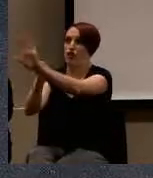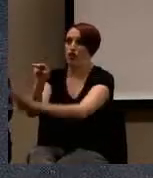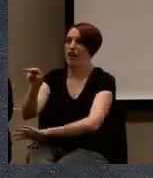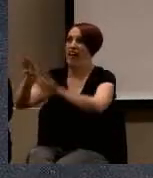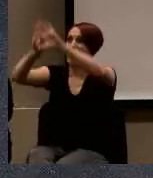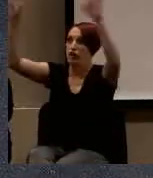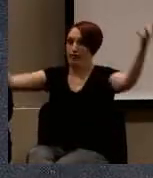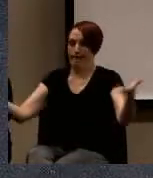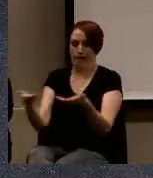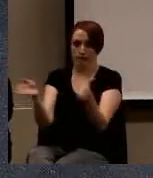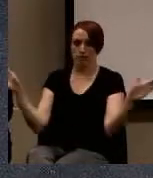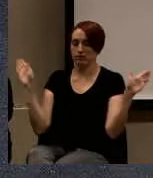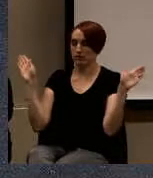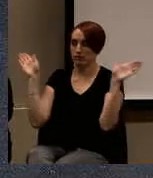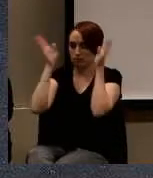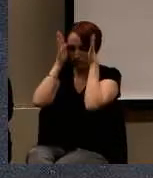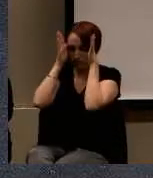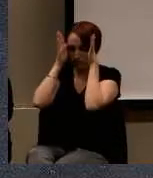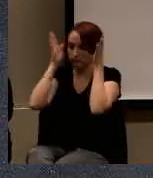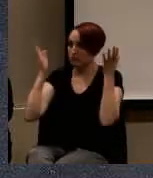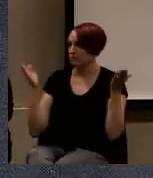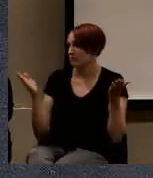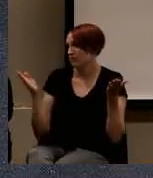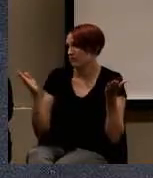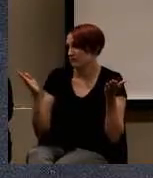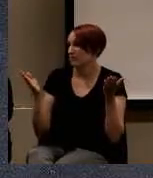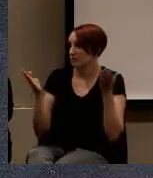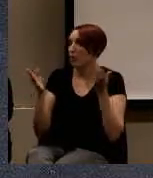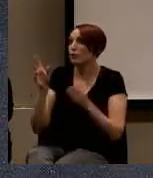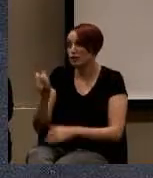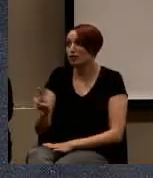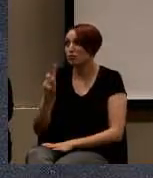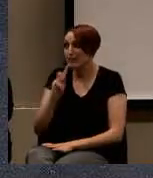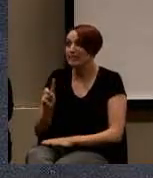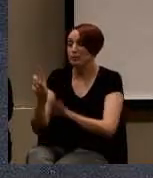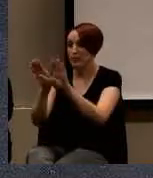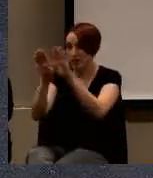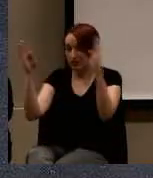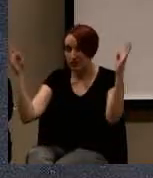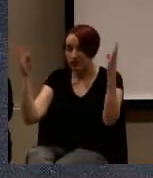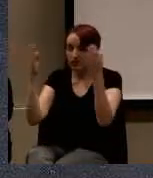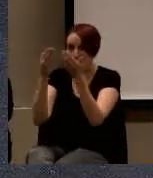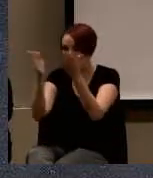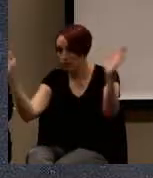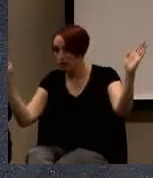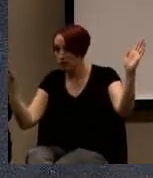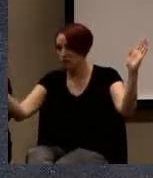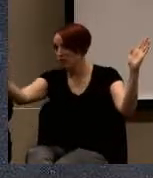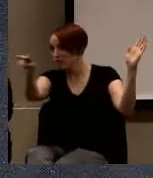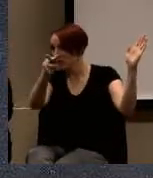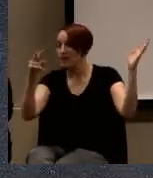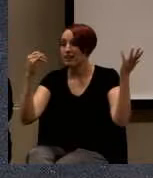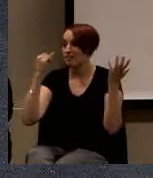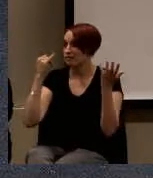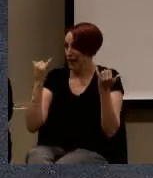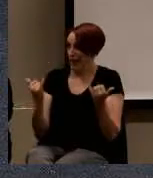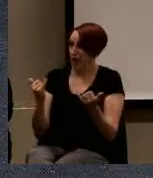the car, when we really need to be searching much further ahead and especially if you have delayed reaction time, you definitely need to be